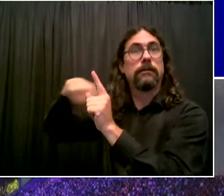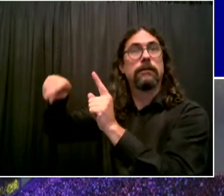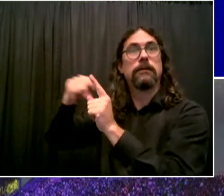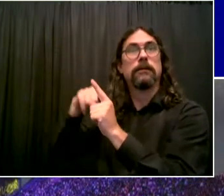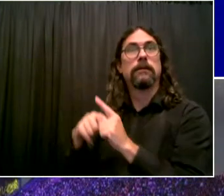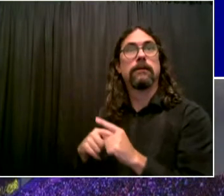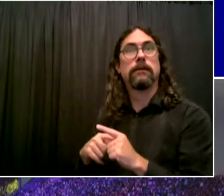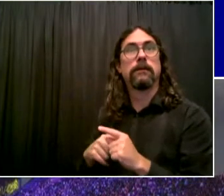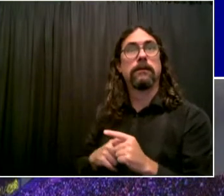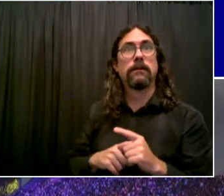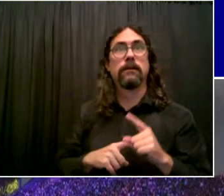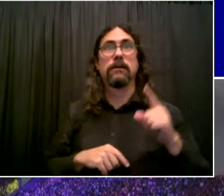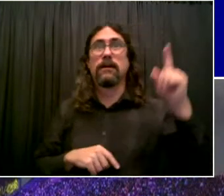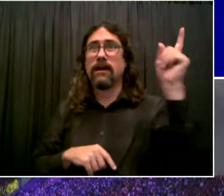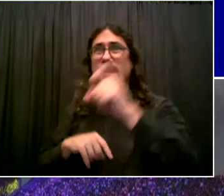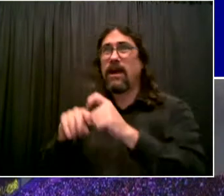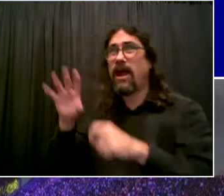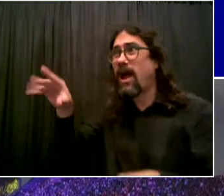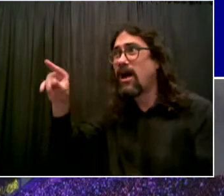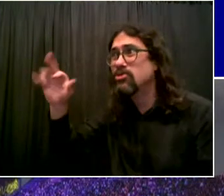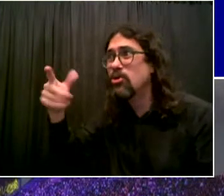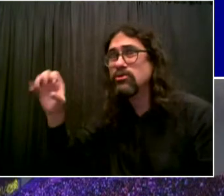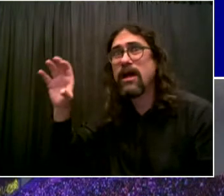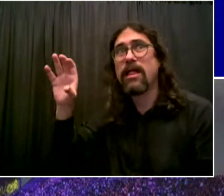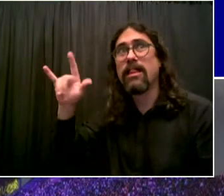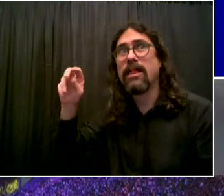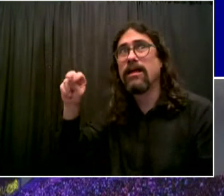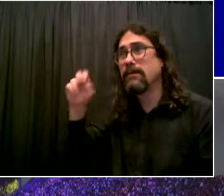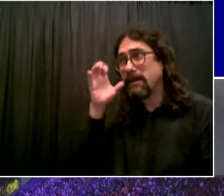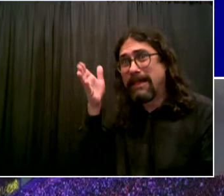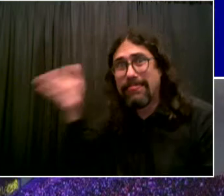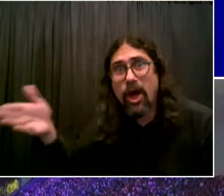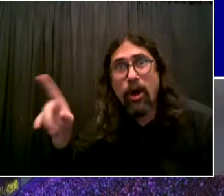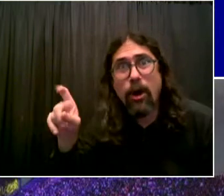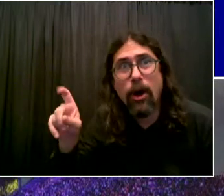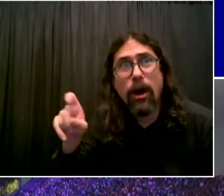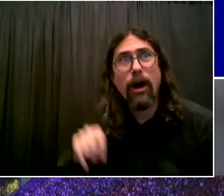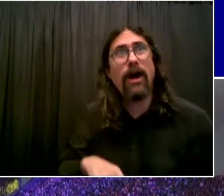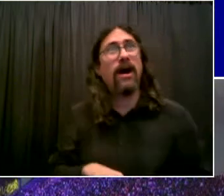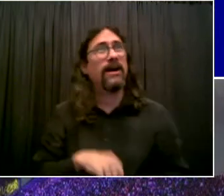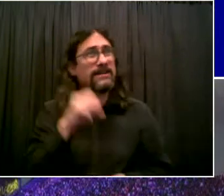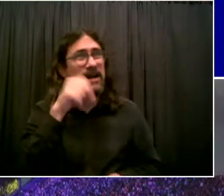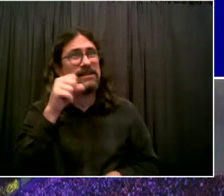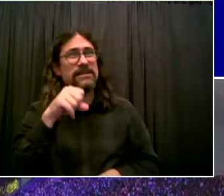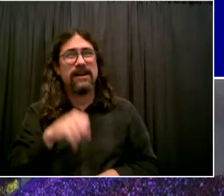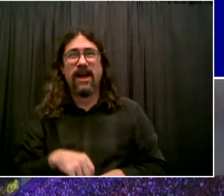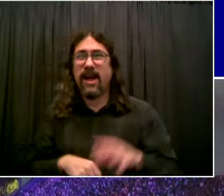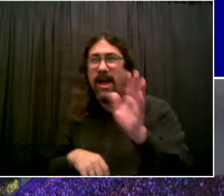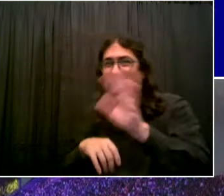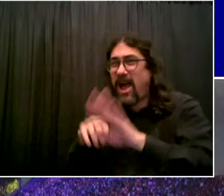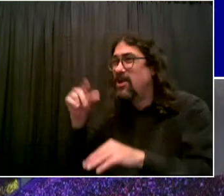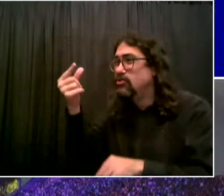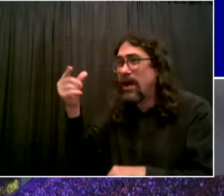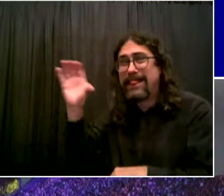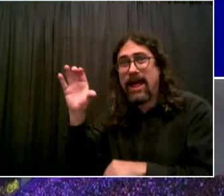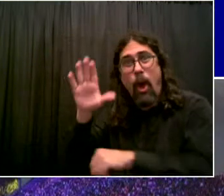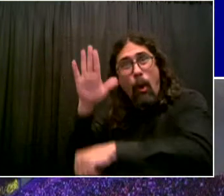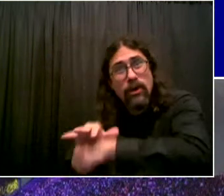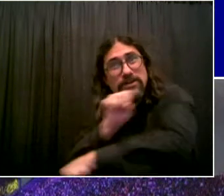PERFORMANCE FROM